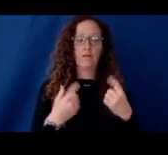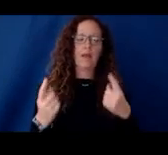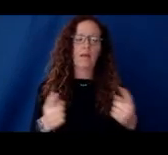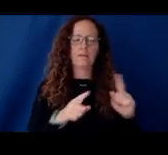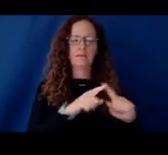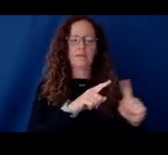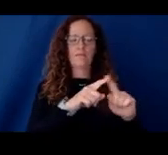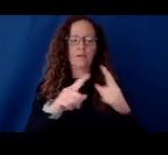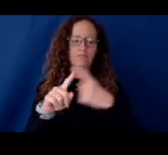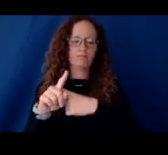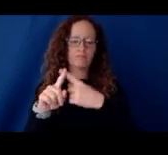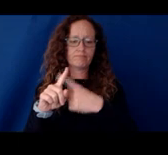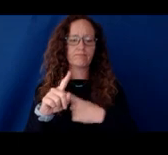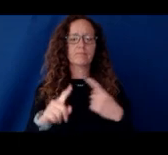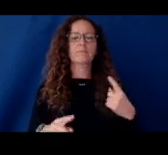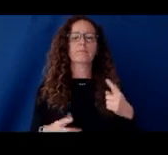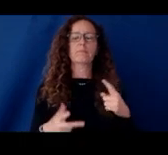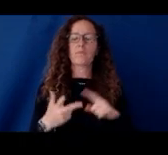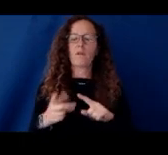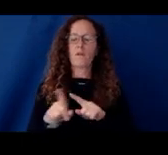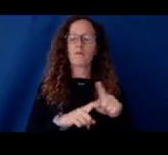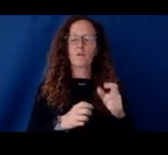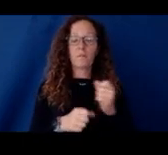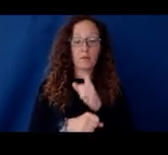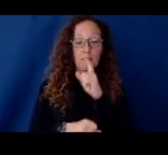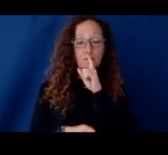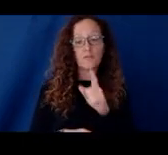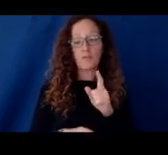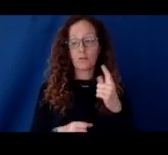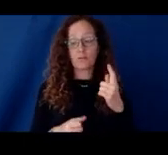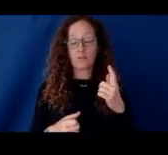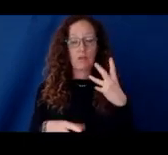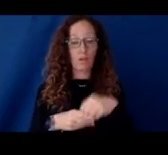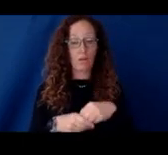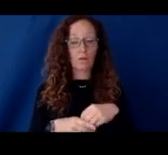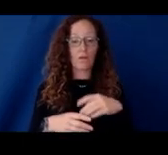we're accounting for early season impacts, acclimation, and also warning fatigue. And,